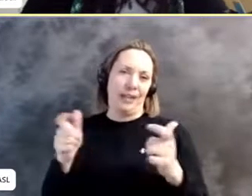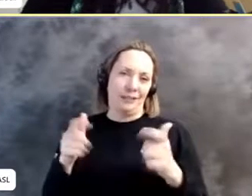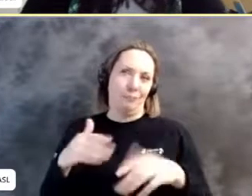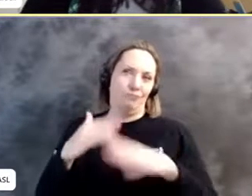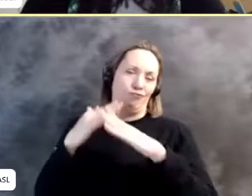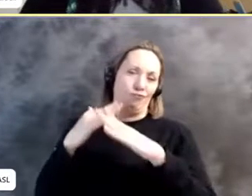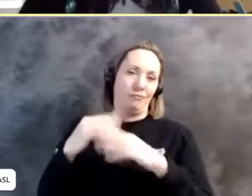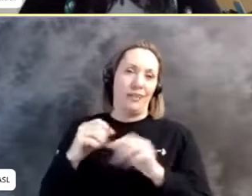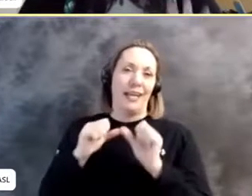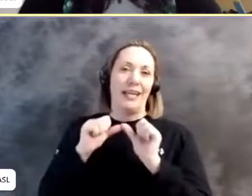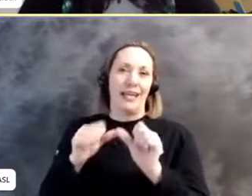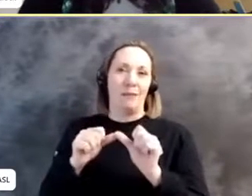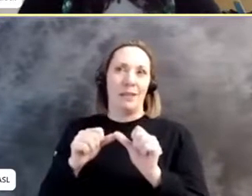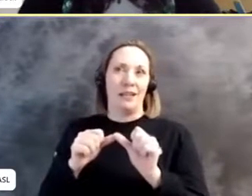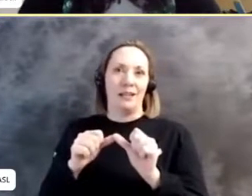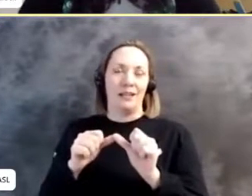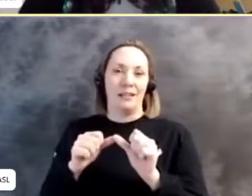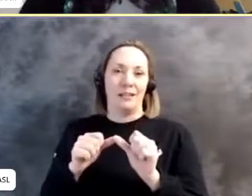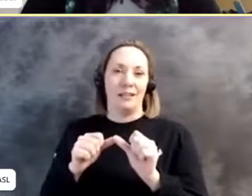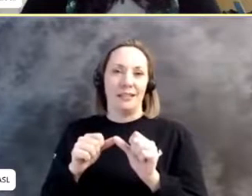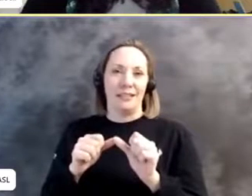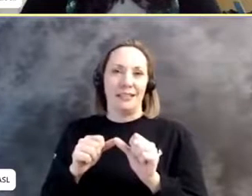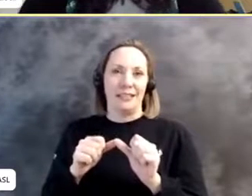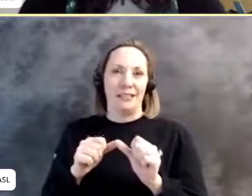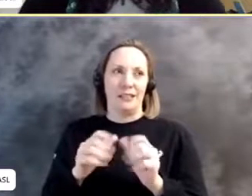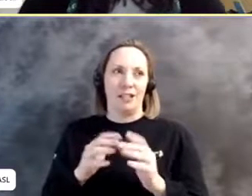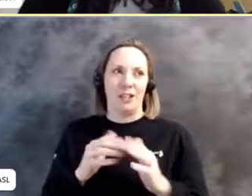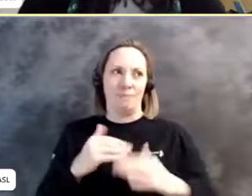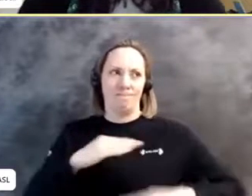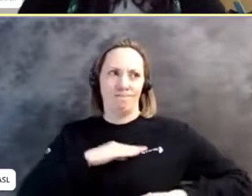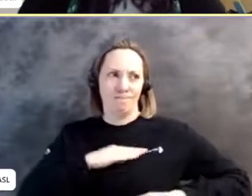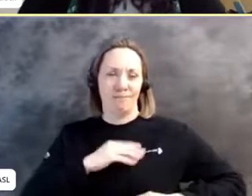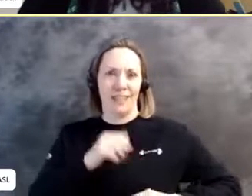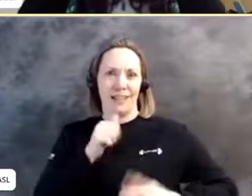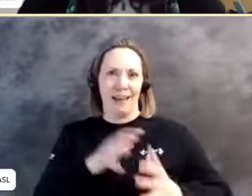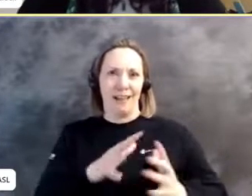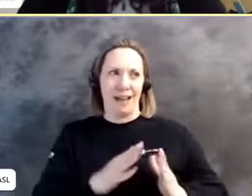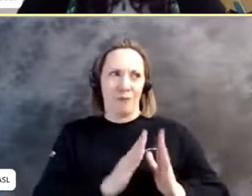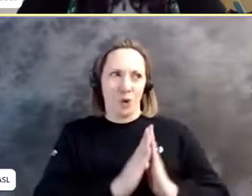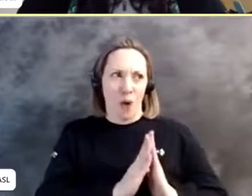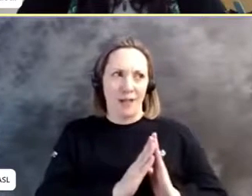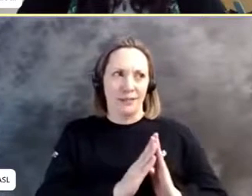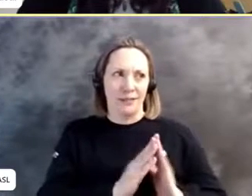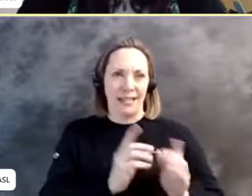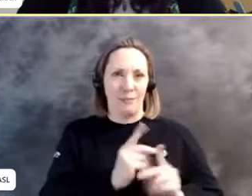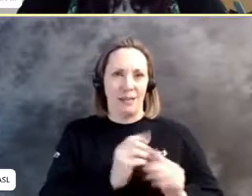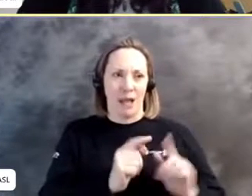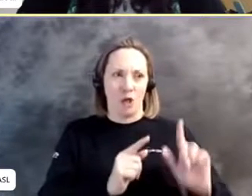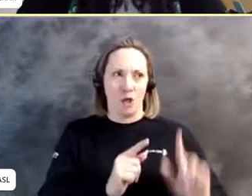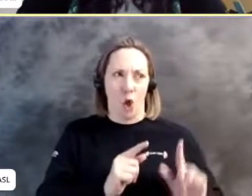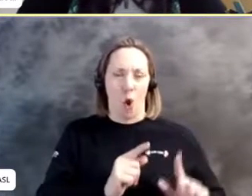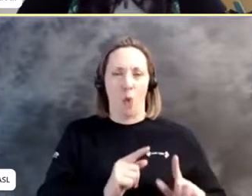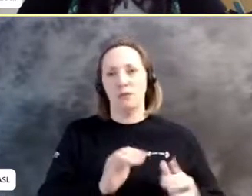very early doors, and years on the line is still keeping on the progress. So keeping on was the first hurdle and